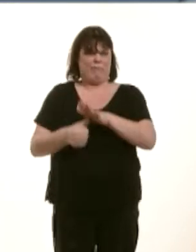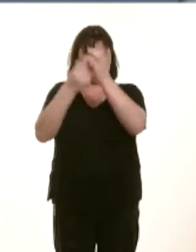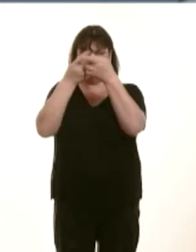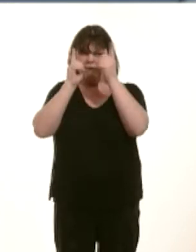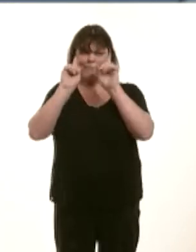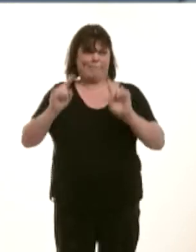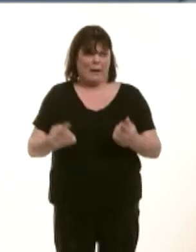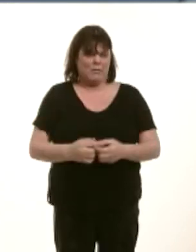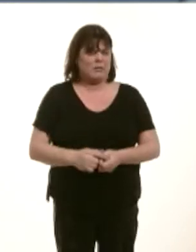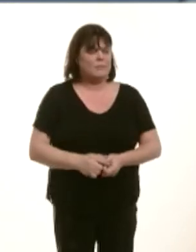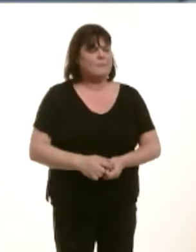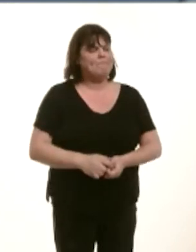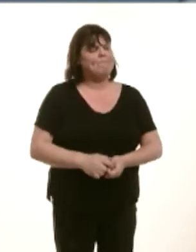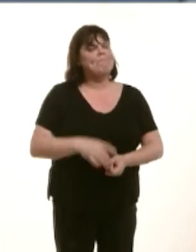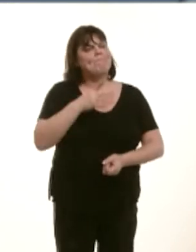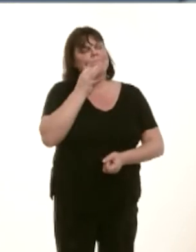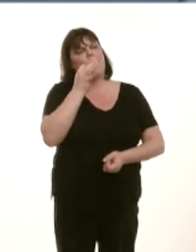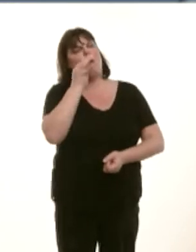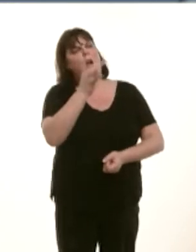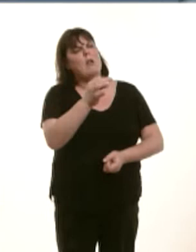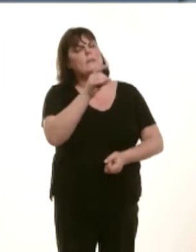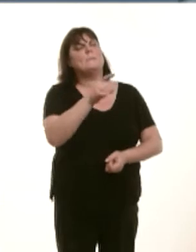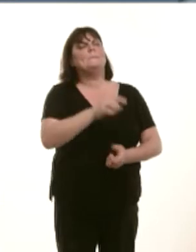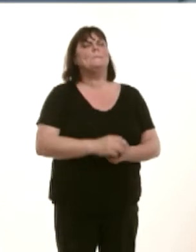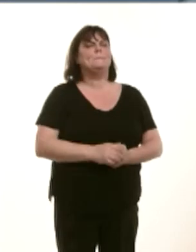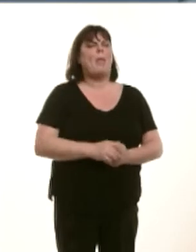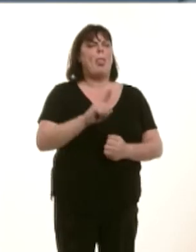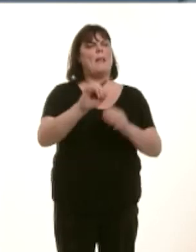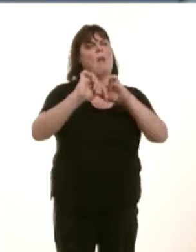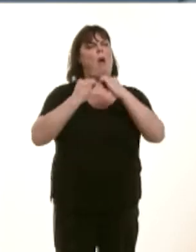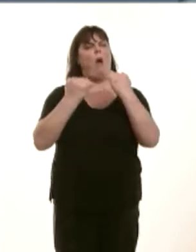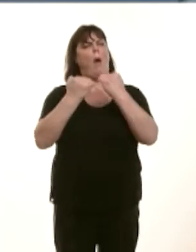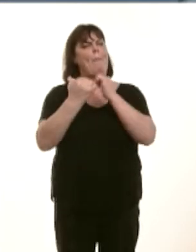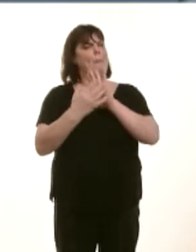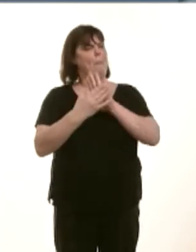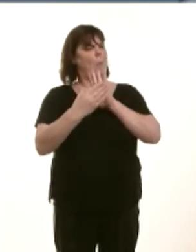would receive. How confident are you that this hub model will persuade all schoolsóand